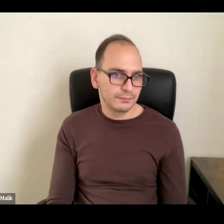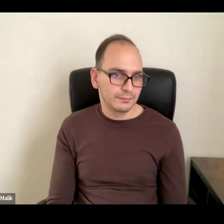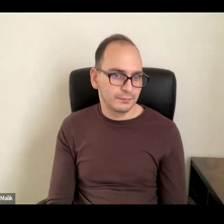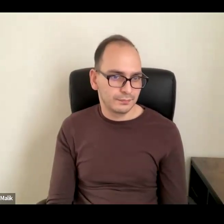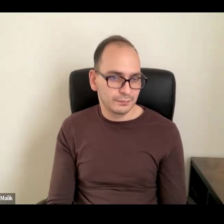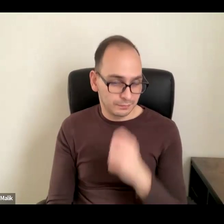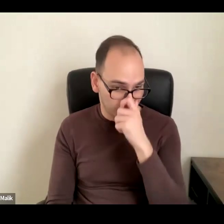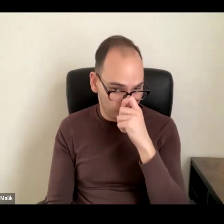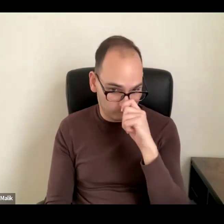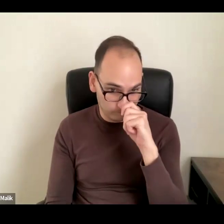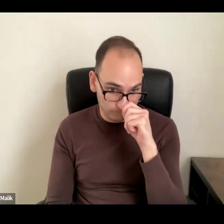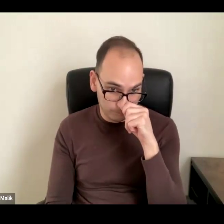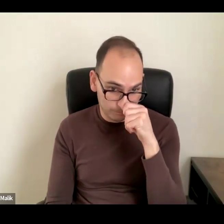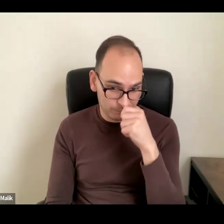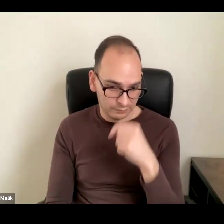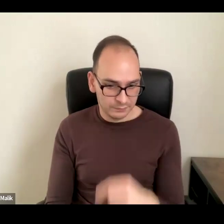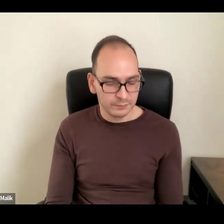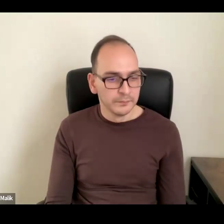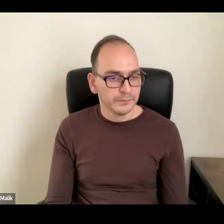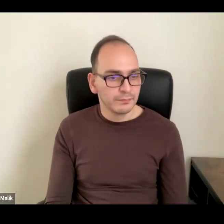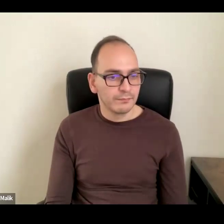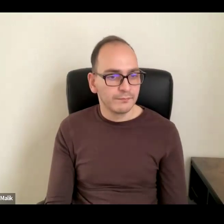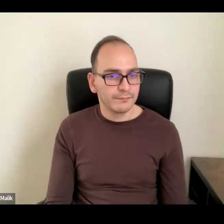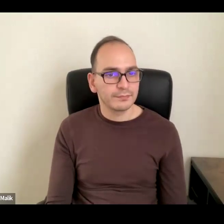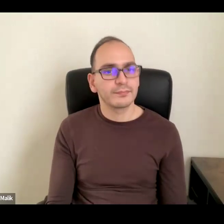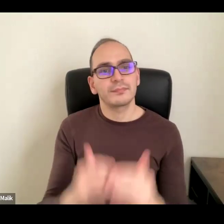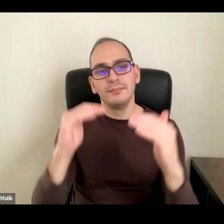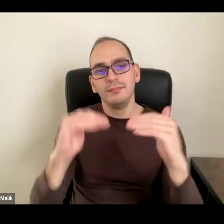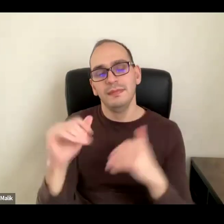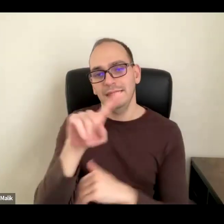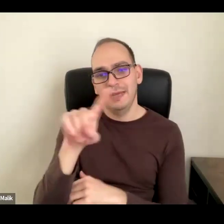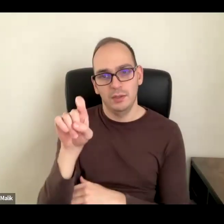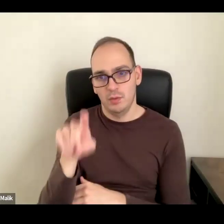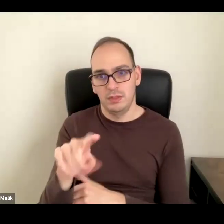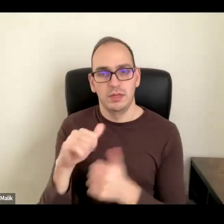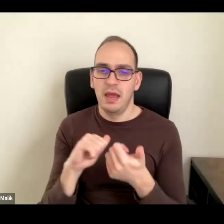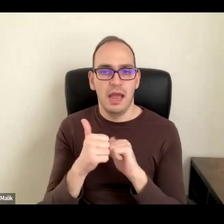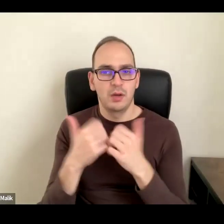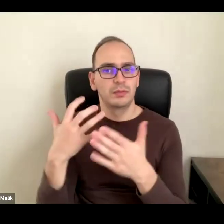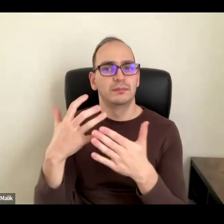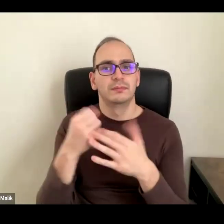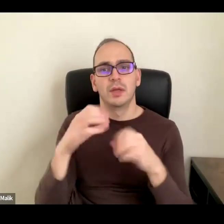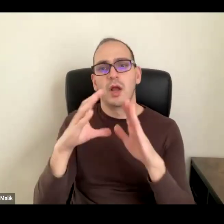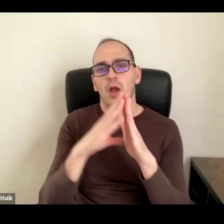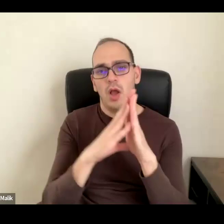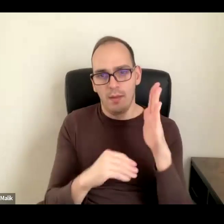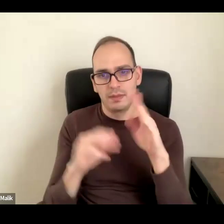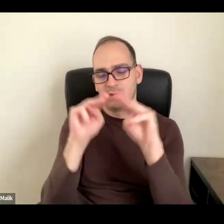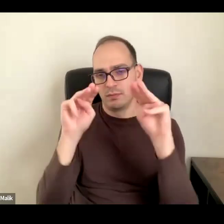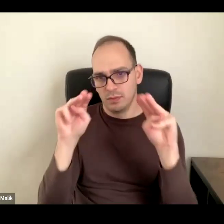Okay, next up voted question again had an answer. How can we obtain a copy of the museum's summaries